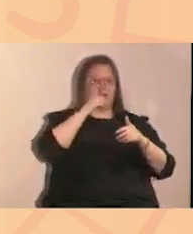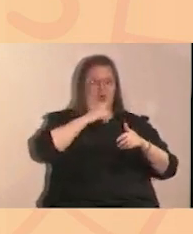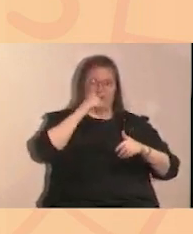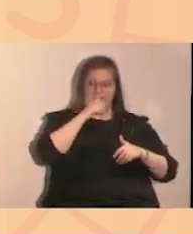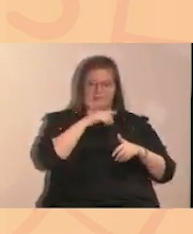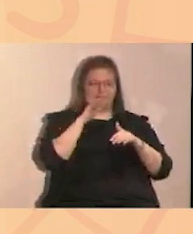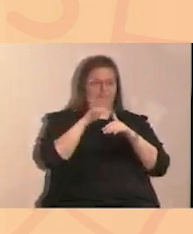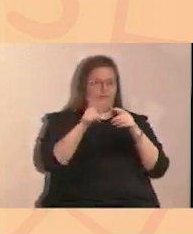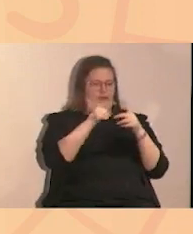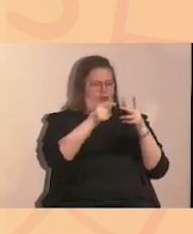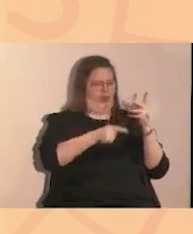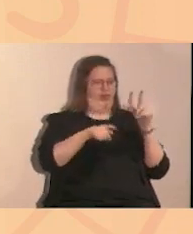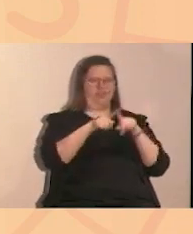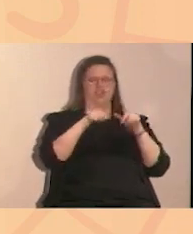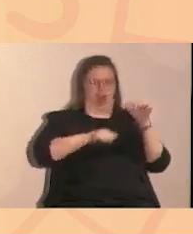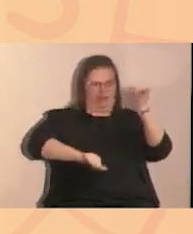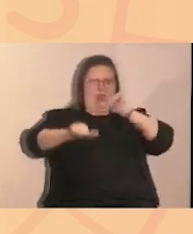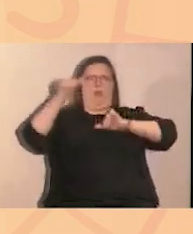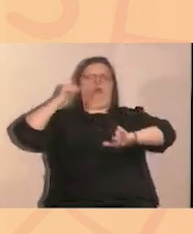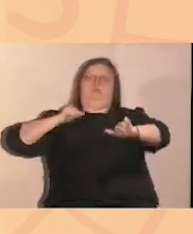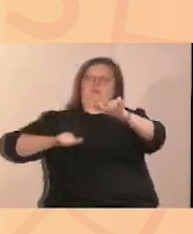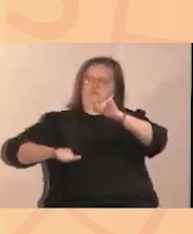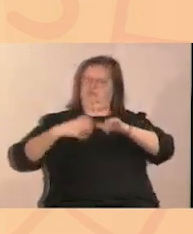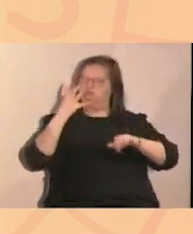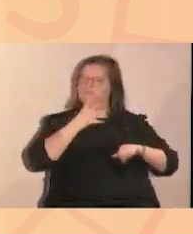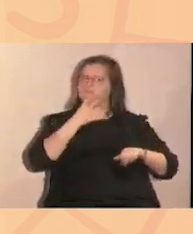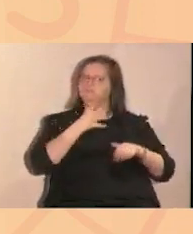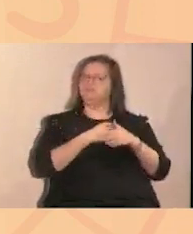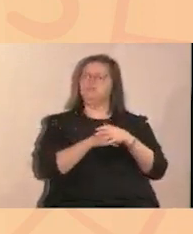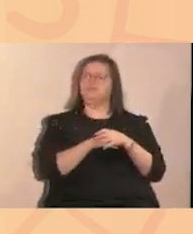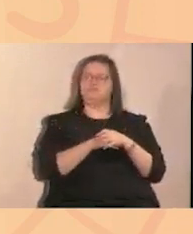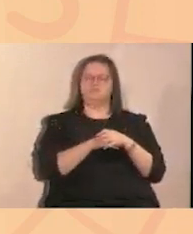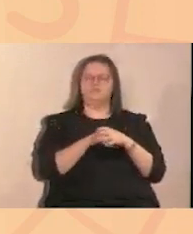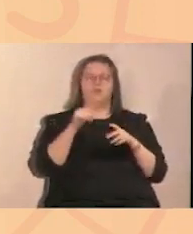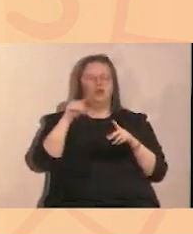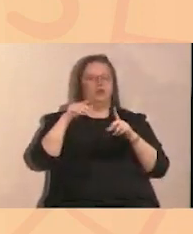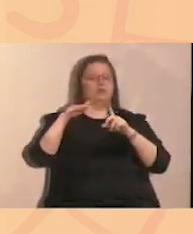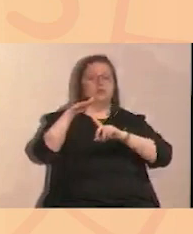sexuality, a complete undoing of so much progress. It is in this environment that I find it incredibly